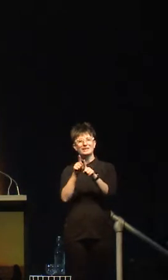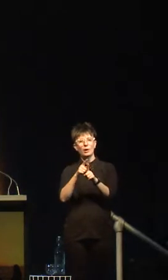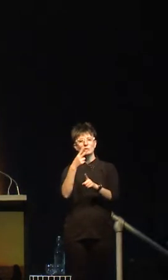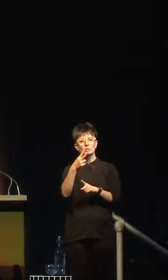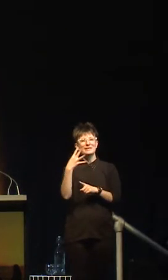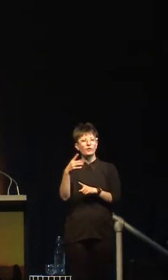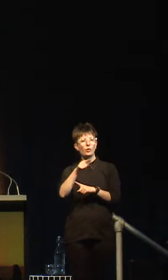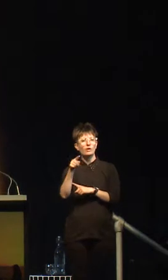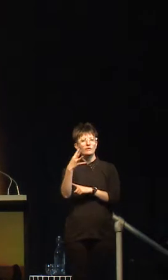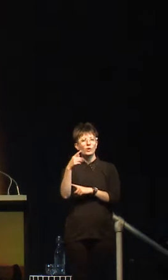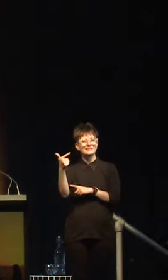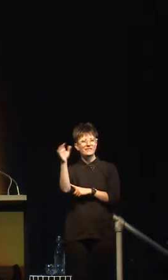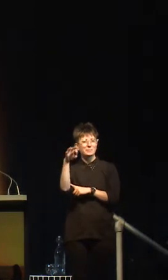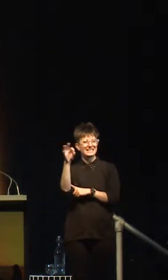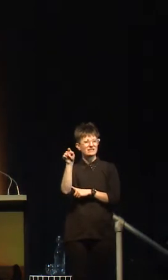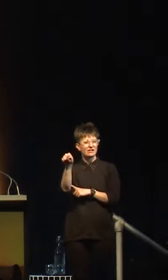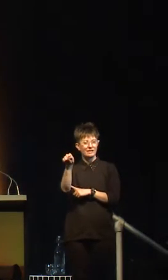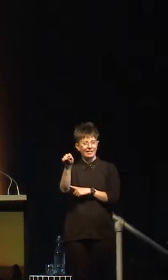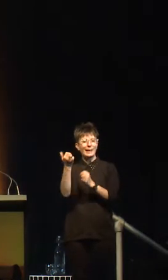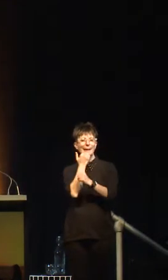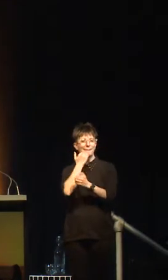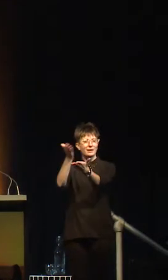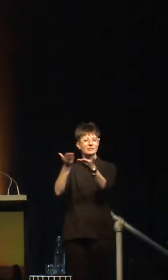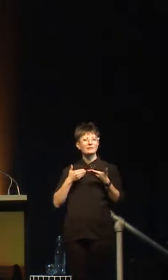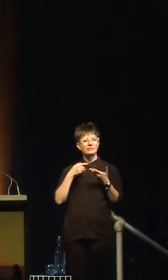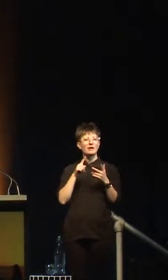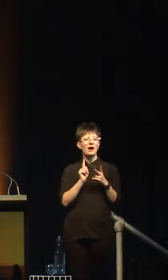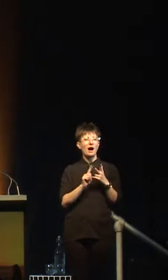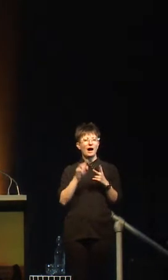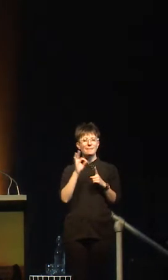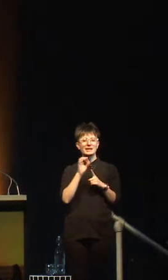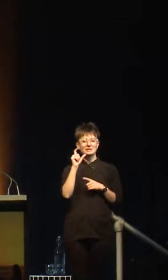a range that we've has been suggested to us by the IPCC, about what needs to happen globally,